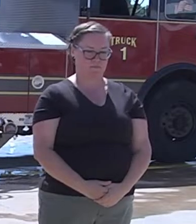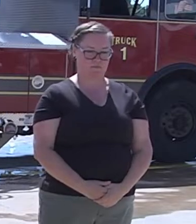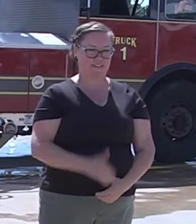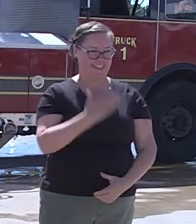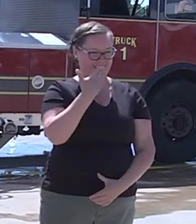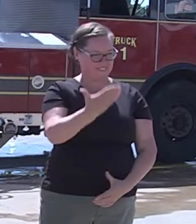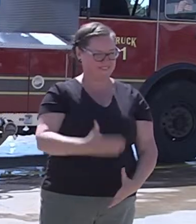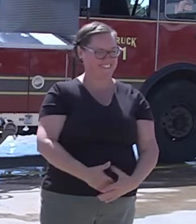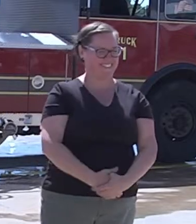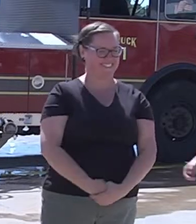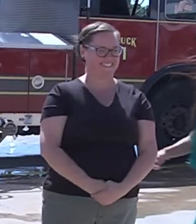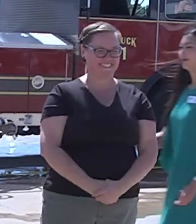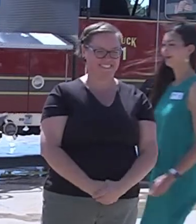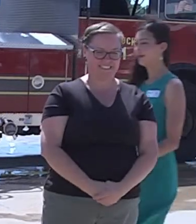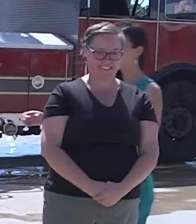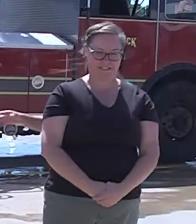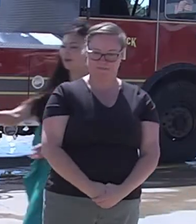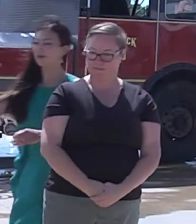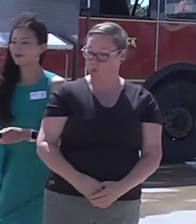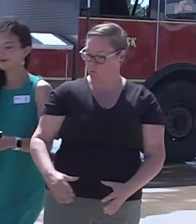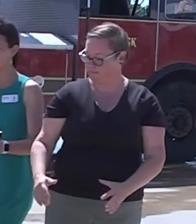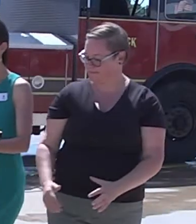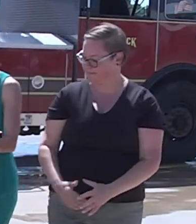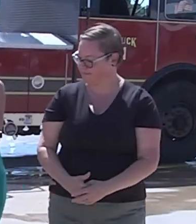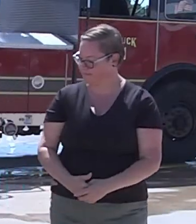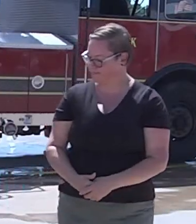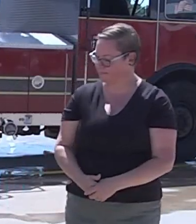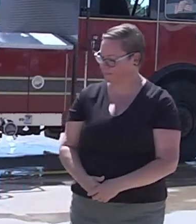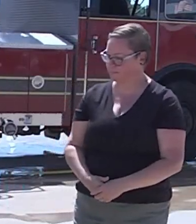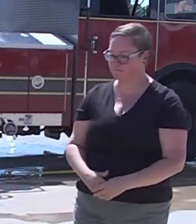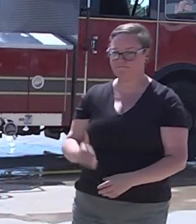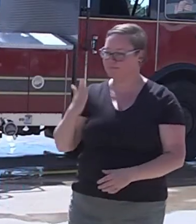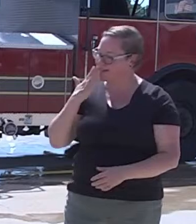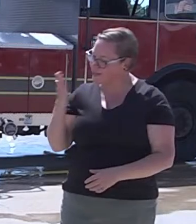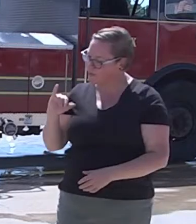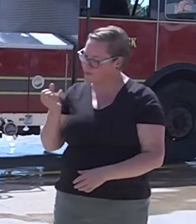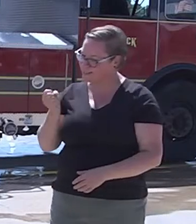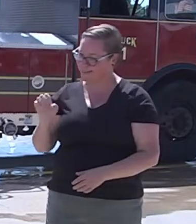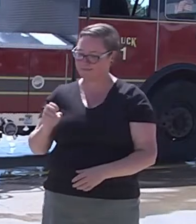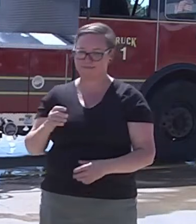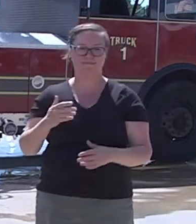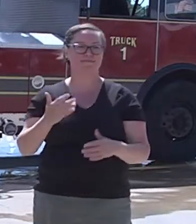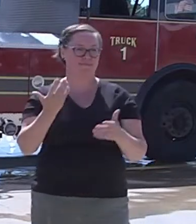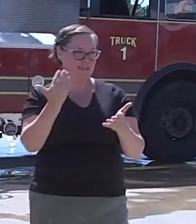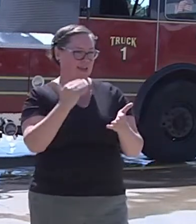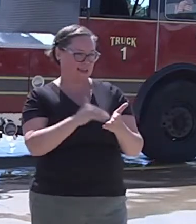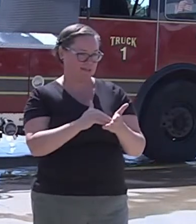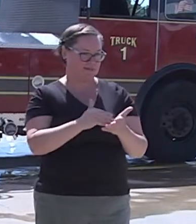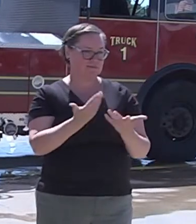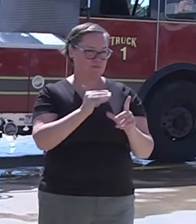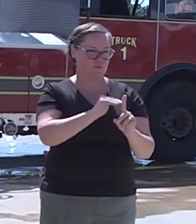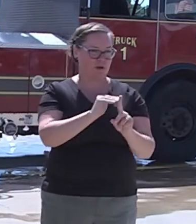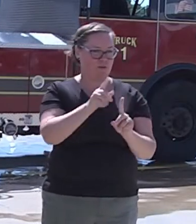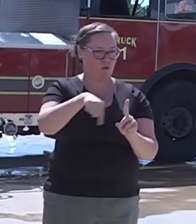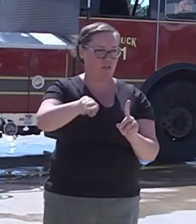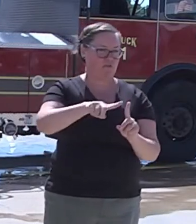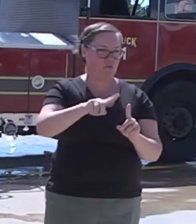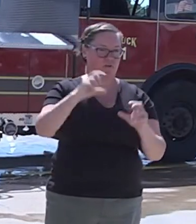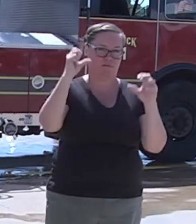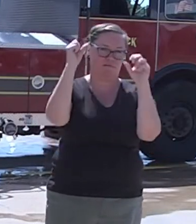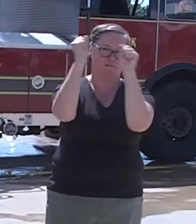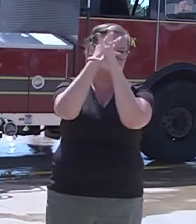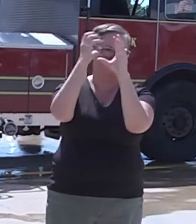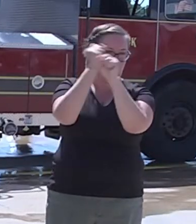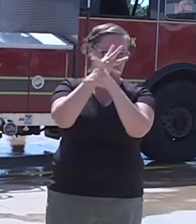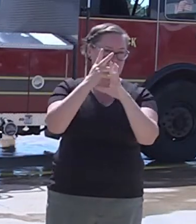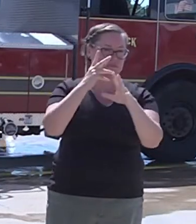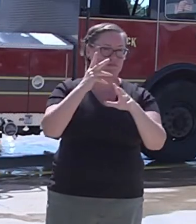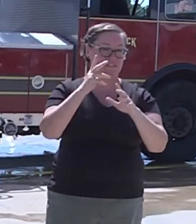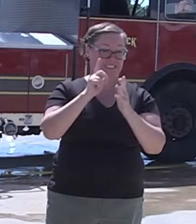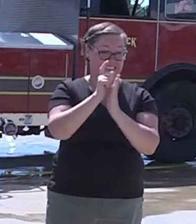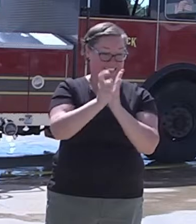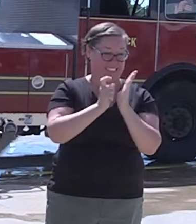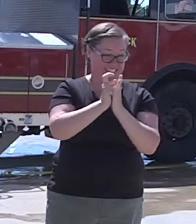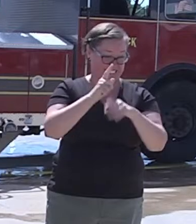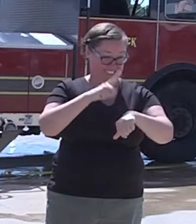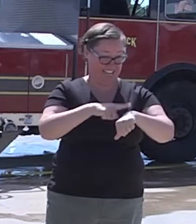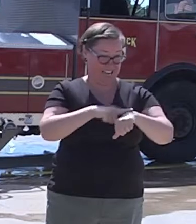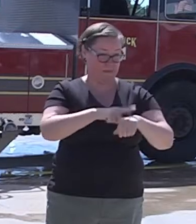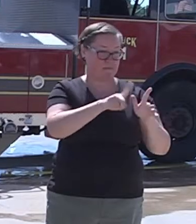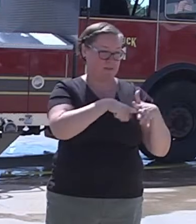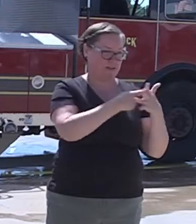you thank you Jose again this is a reminder that fireworks season begins today um and will continue